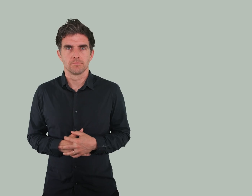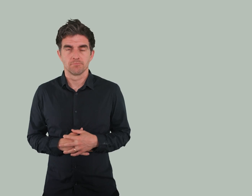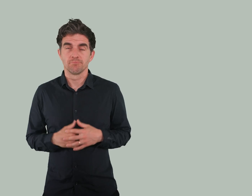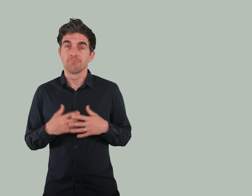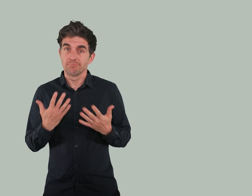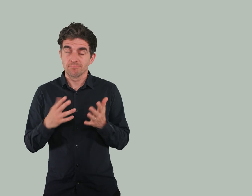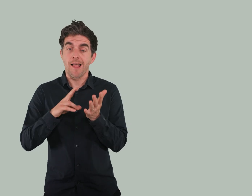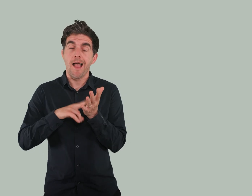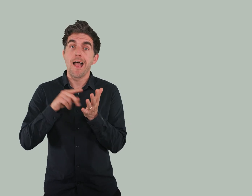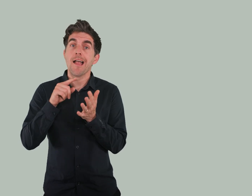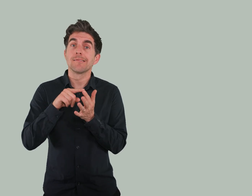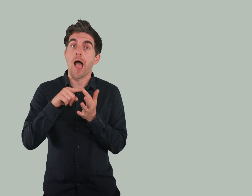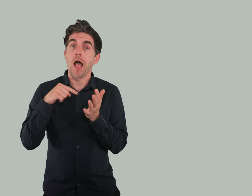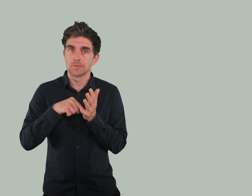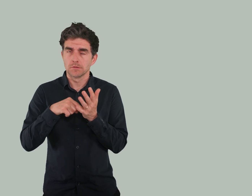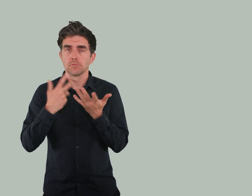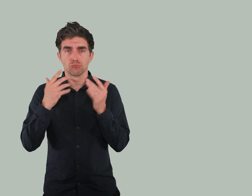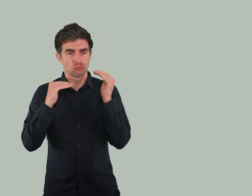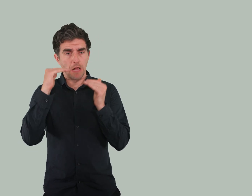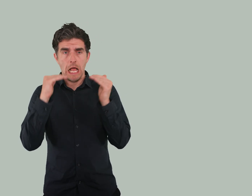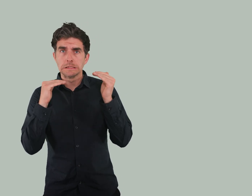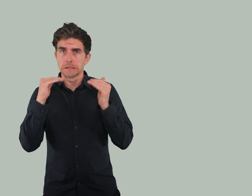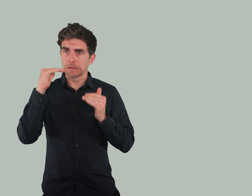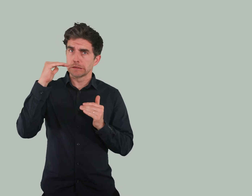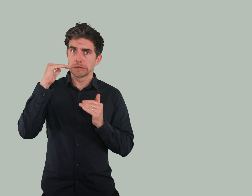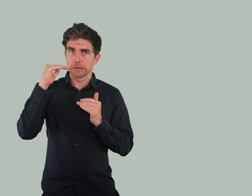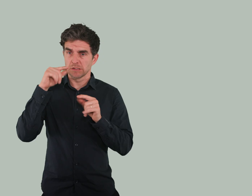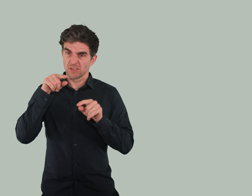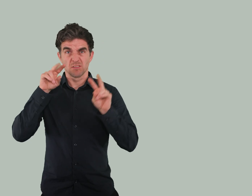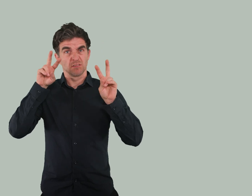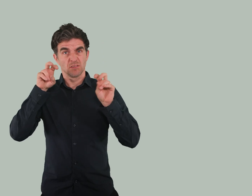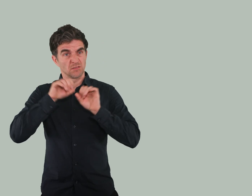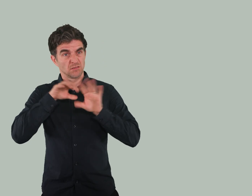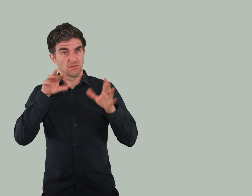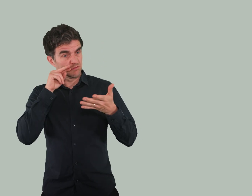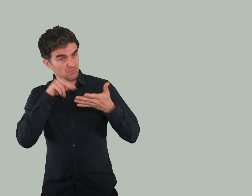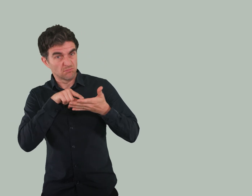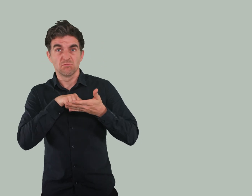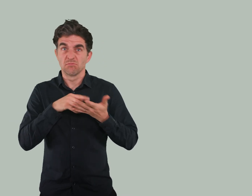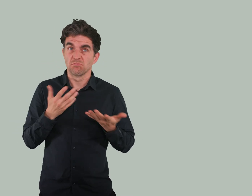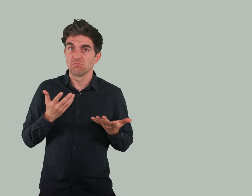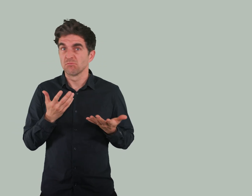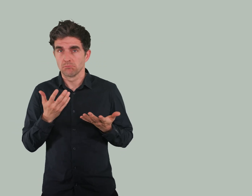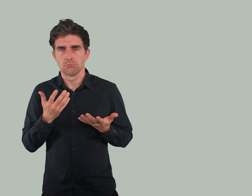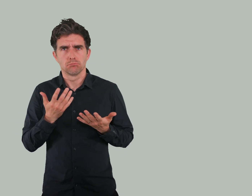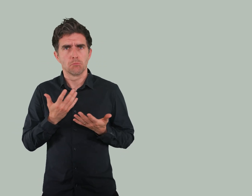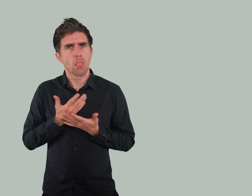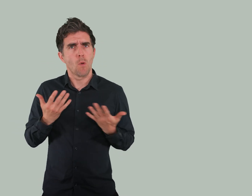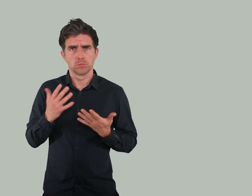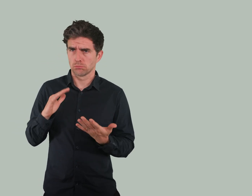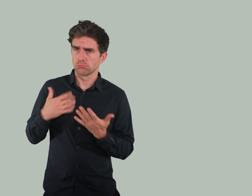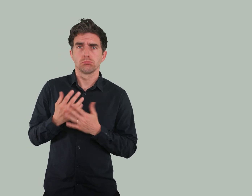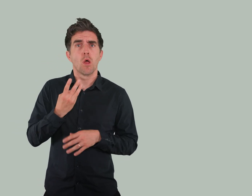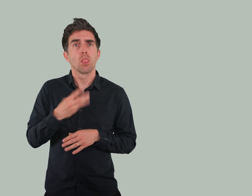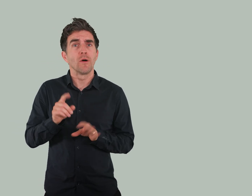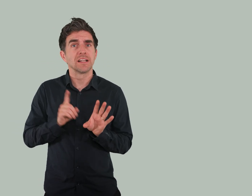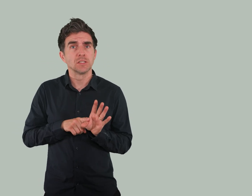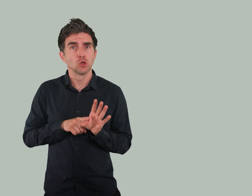211. The headline NEET rate has spent most of the last three decades